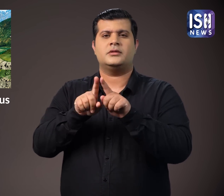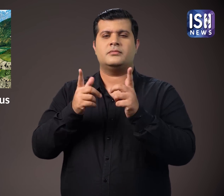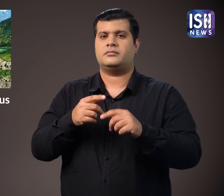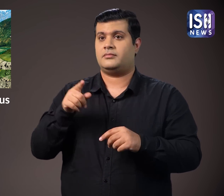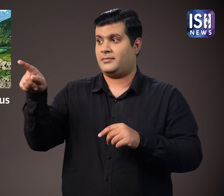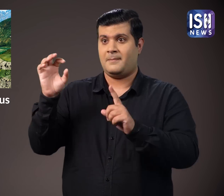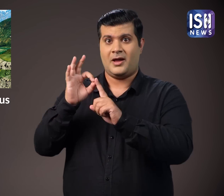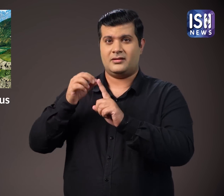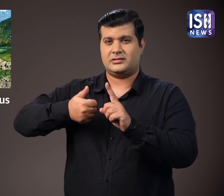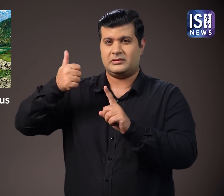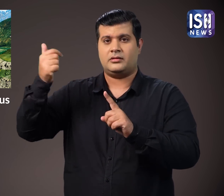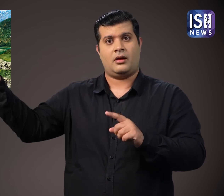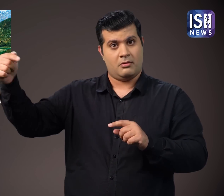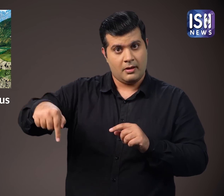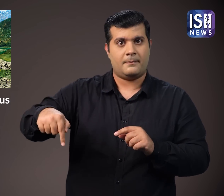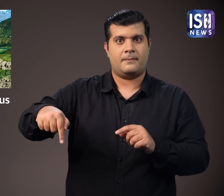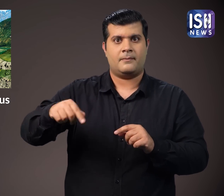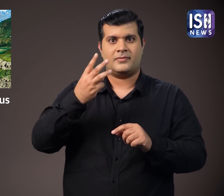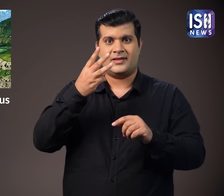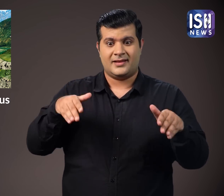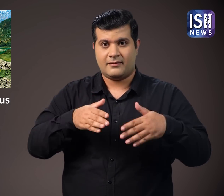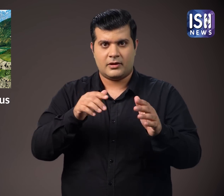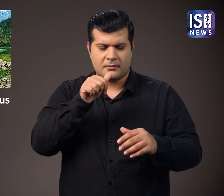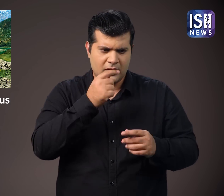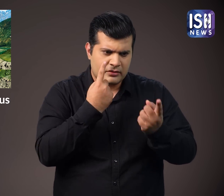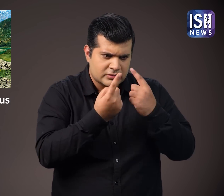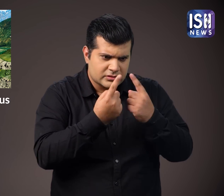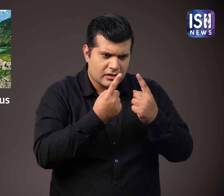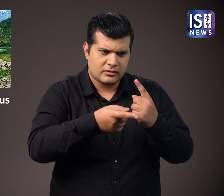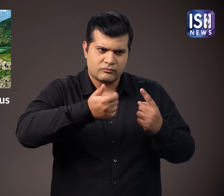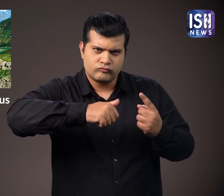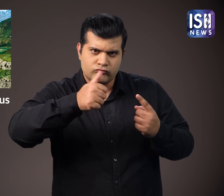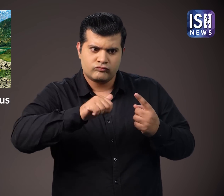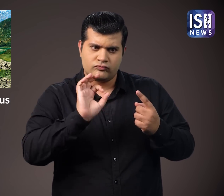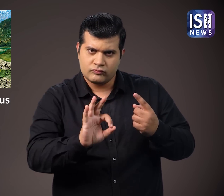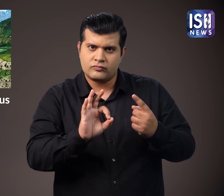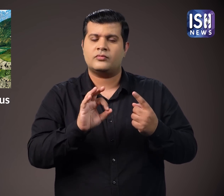Pakistani officials would visit and inspect the three rivers.